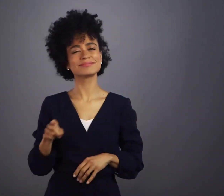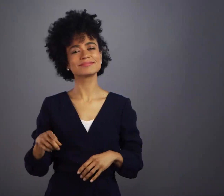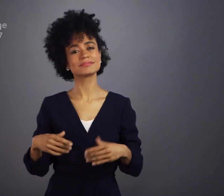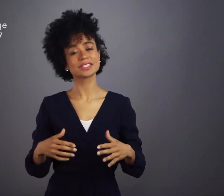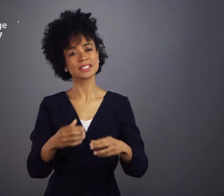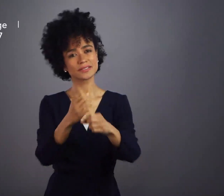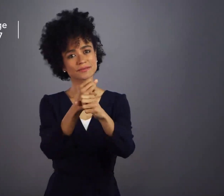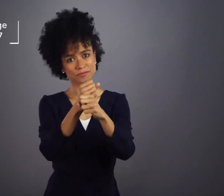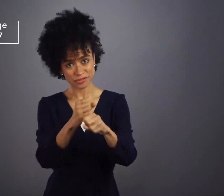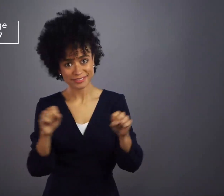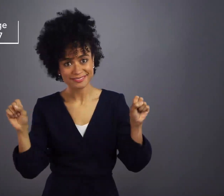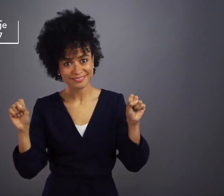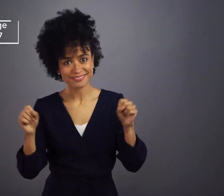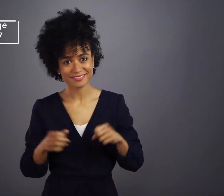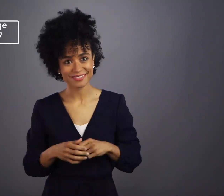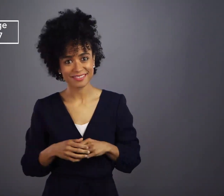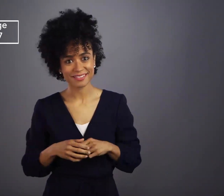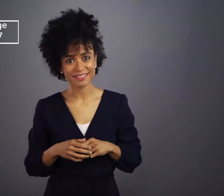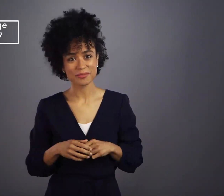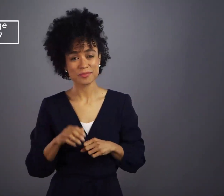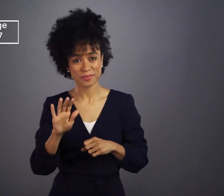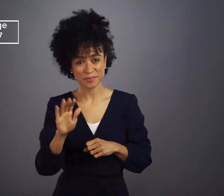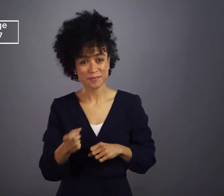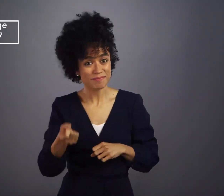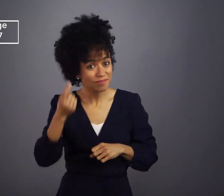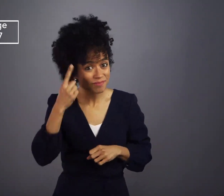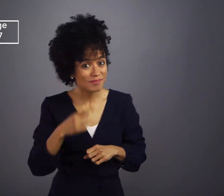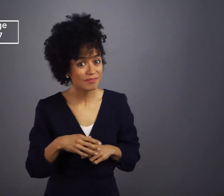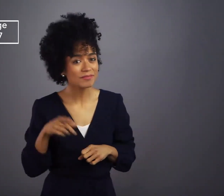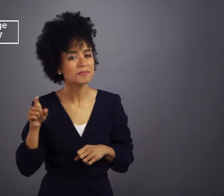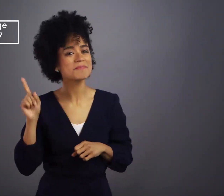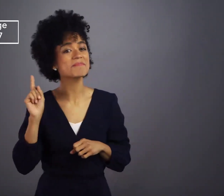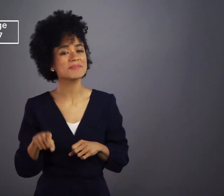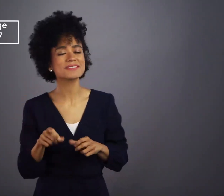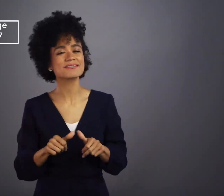provided he remains willing to maintain a certain simple attitude.